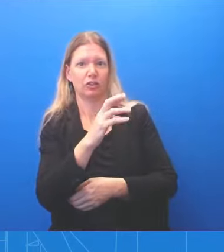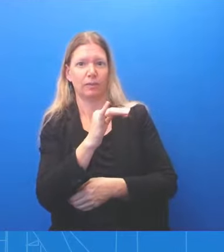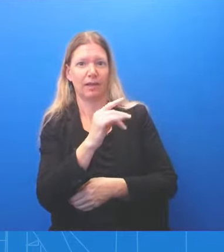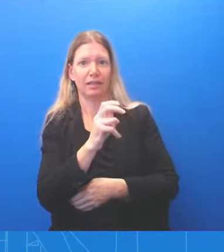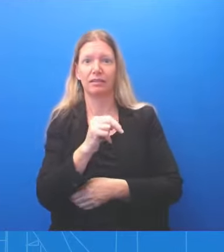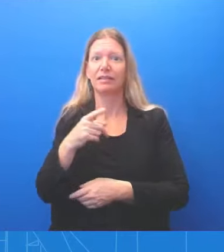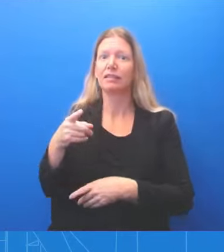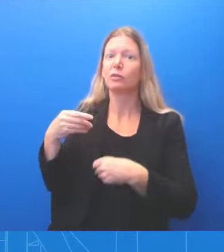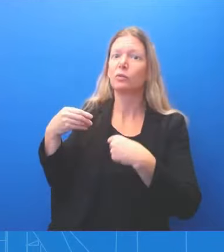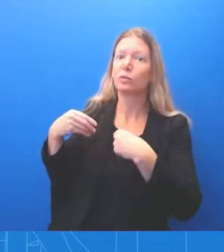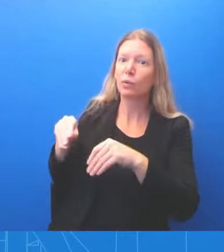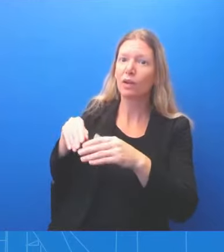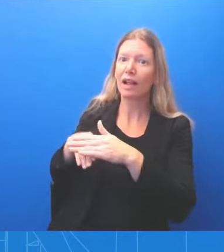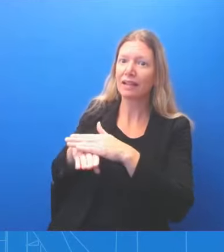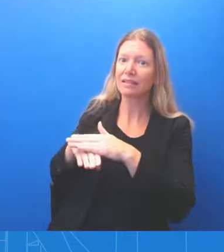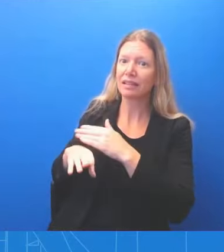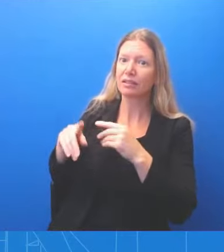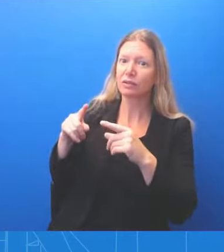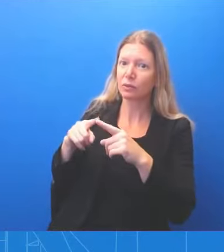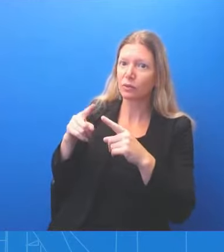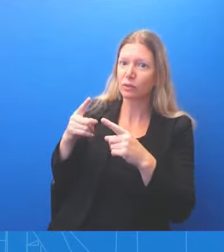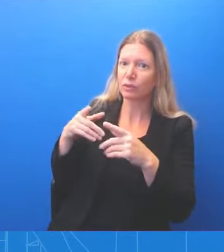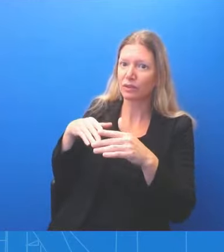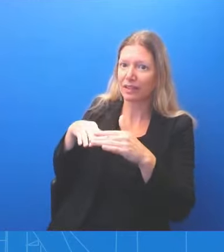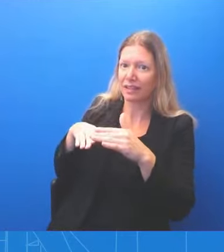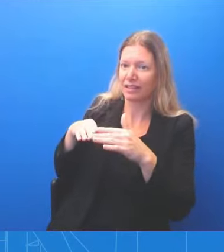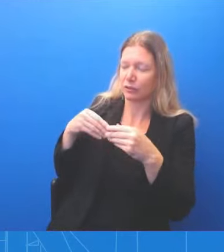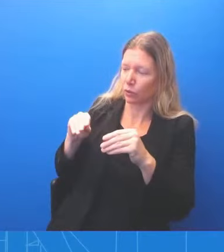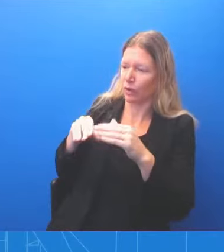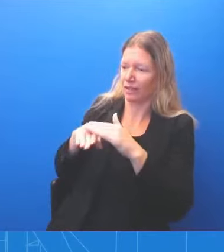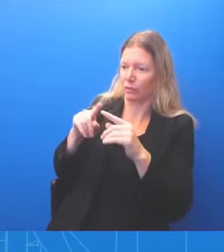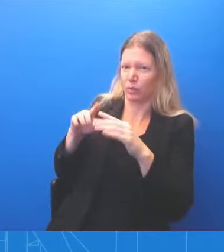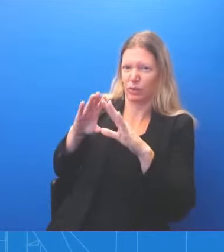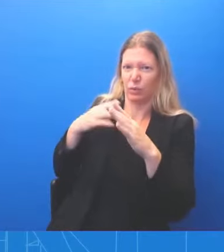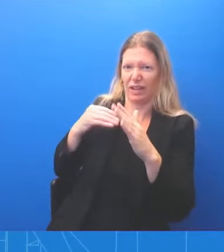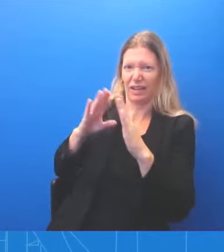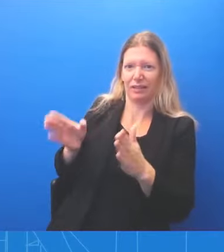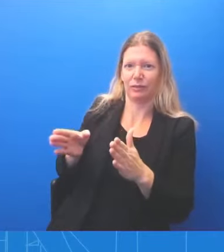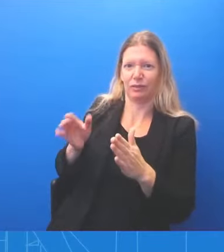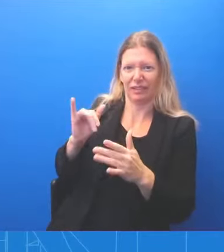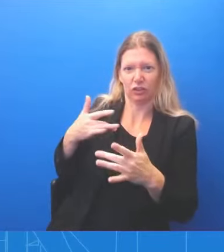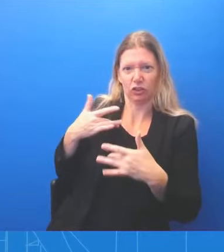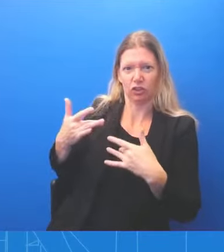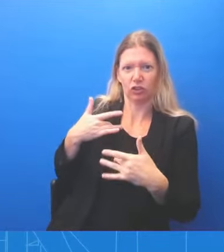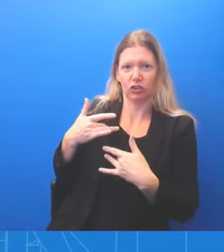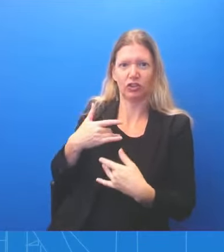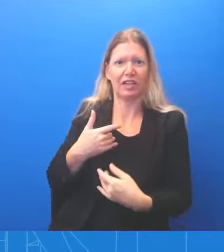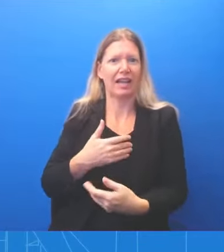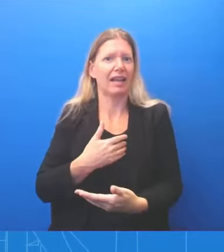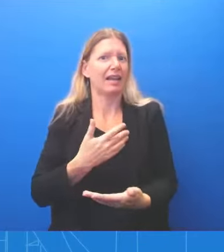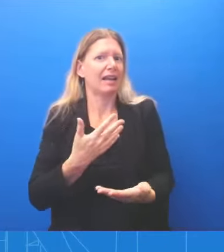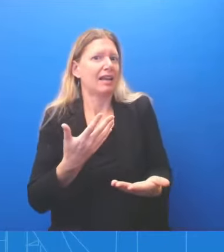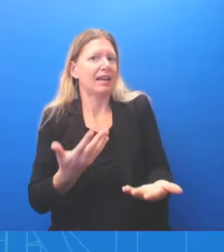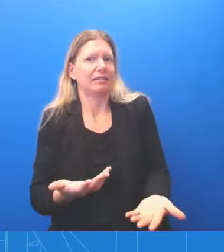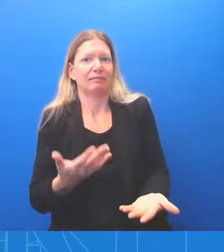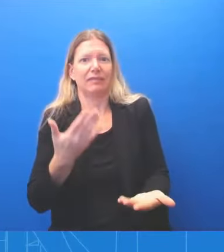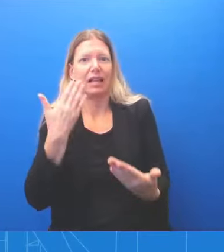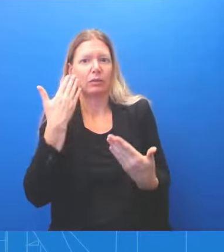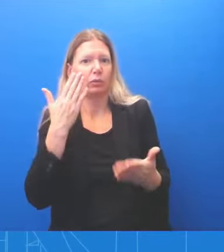Ms. Jean-Pierre: No, that is -- that is your -- your -- I don't know -- how you're perceiving that. The Press: That is my reading of sworn -- Ms. Jean-Pierre: I -- I -- The Press: -- testimony by Devon Archer.